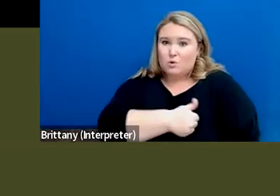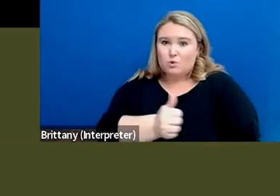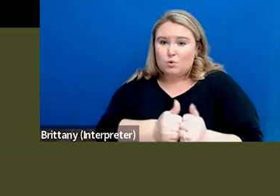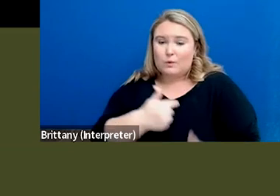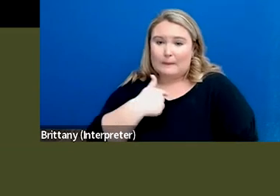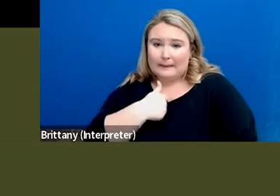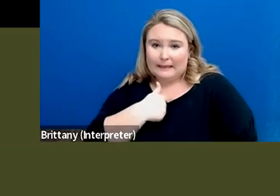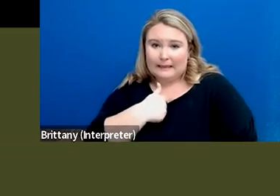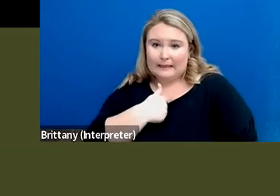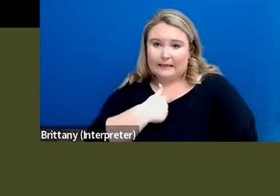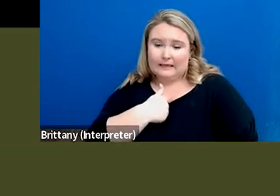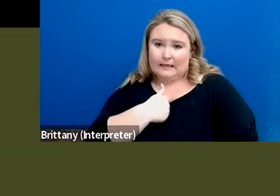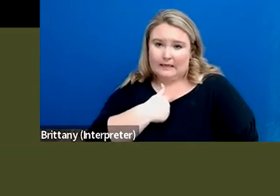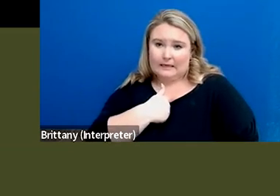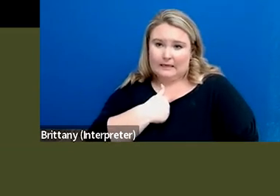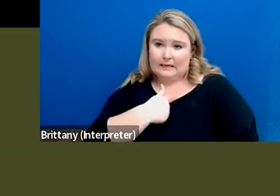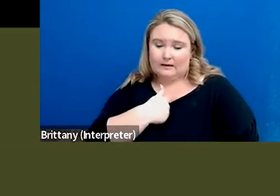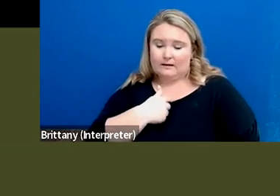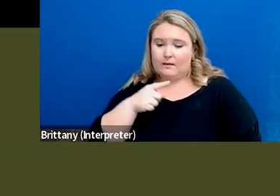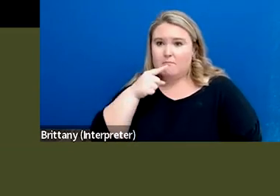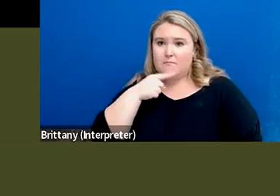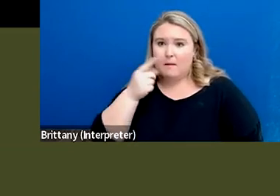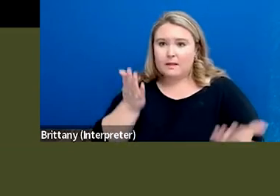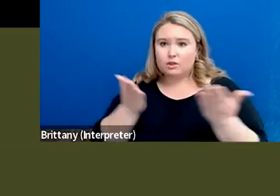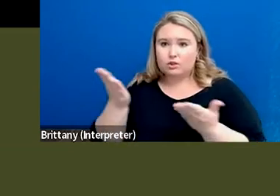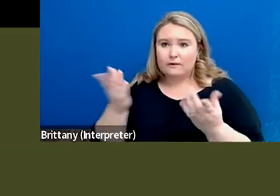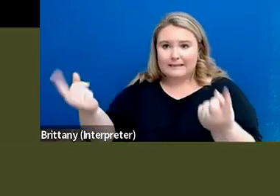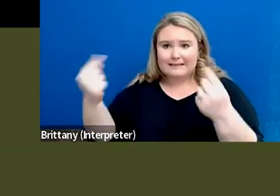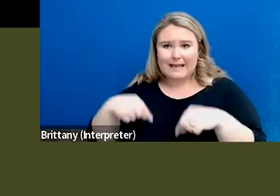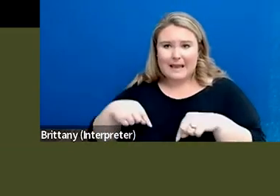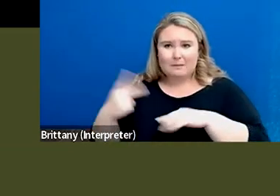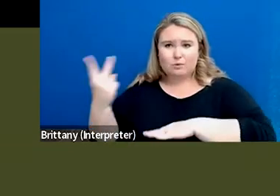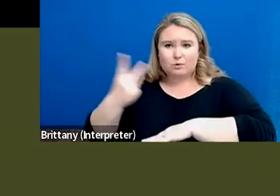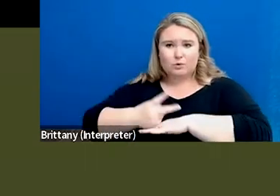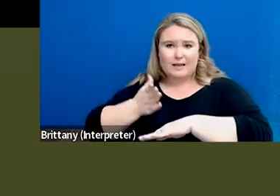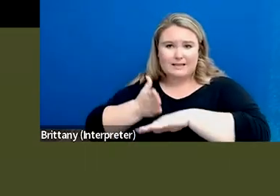came round here like two days after the meeting last week or the week before.